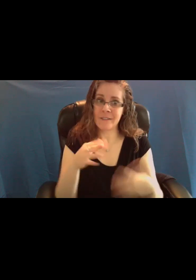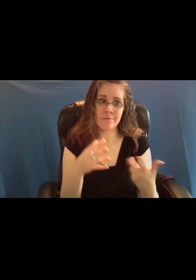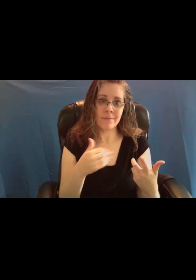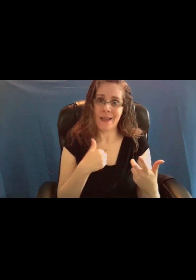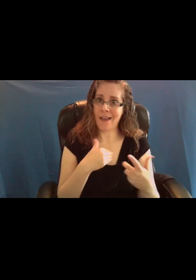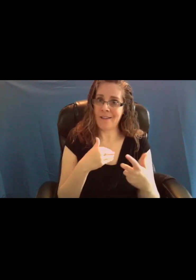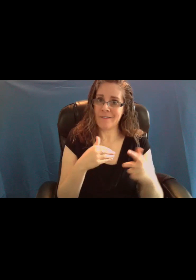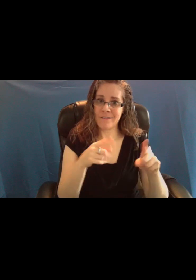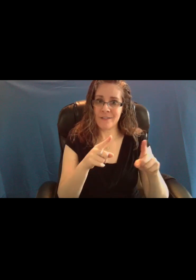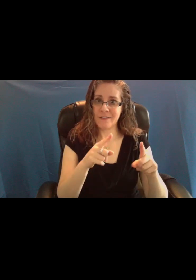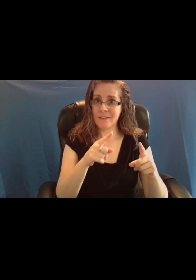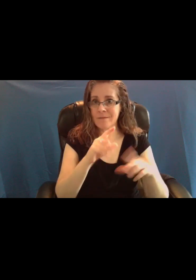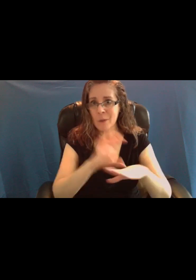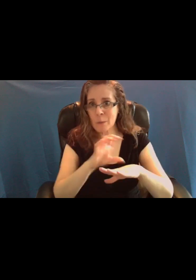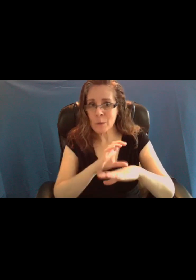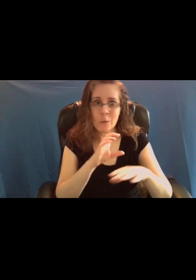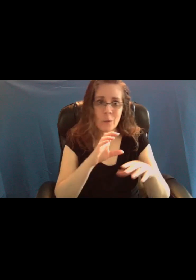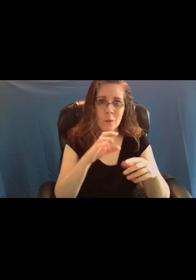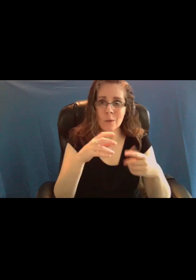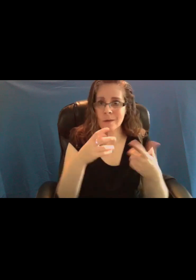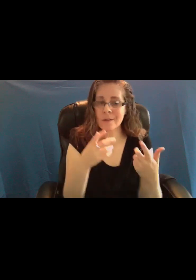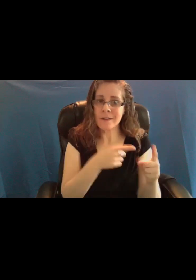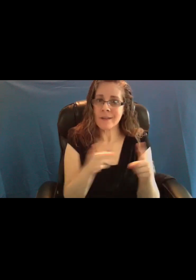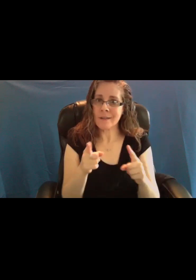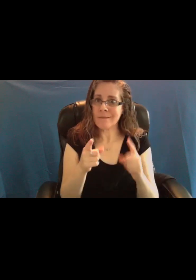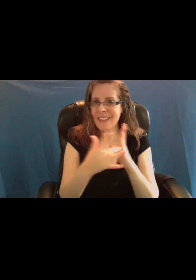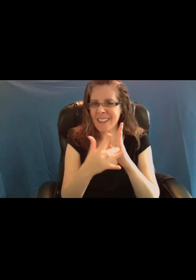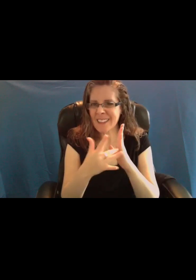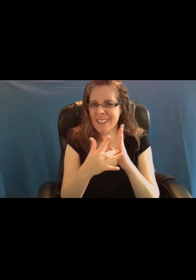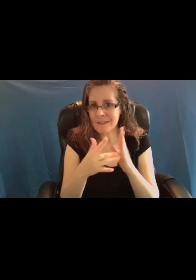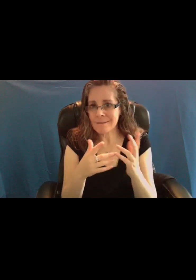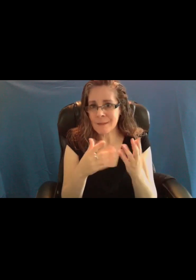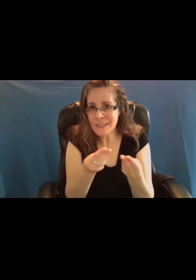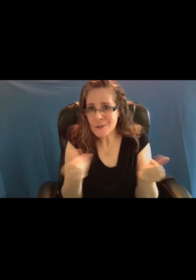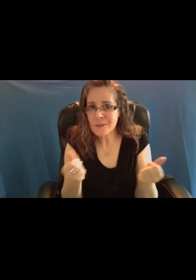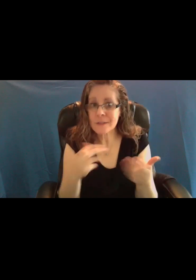accessible as well. I want to let you know, although it is nearly